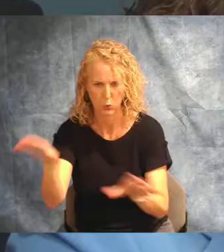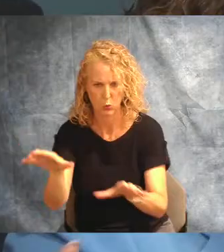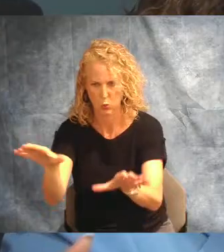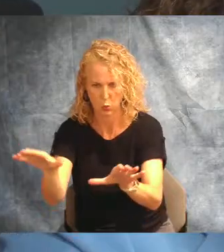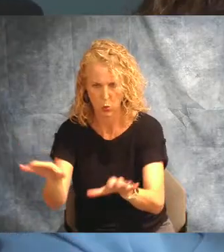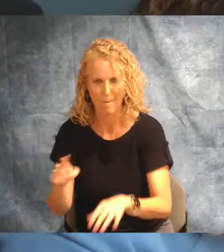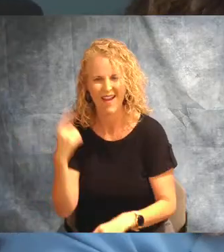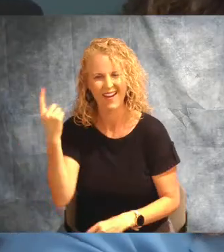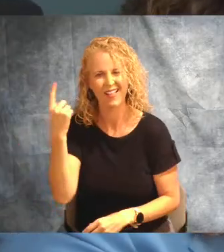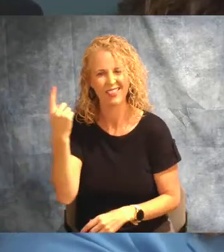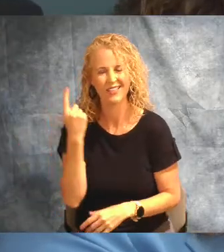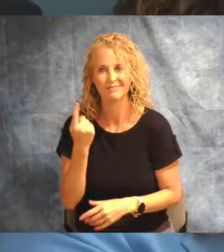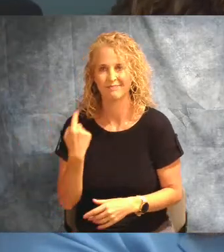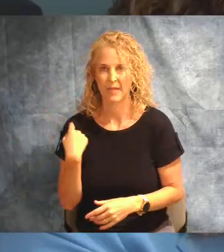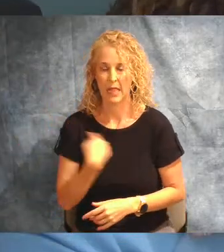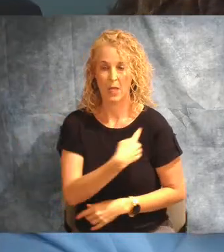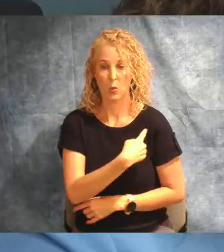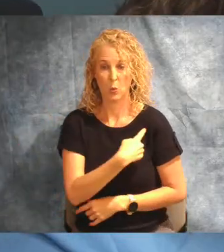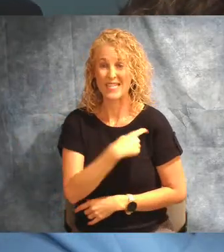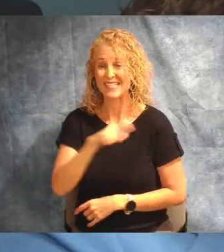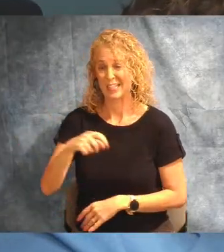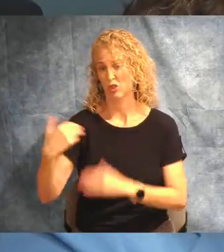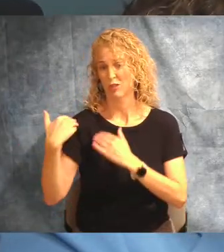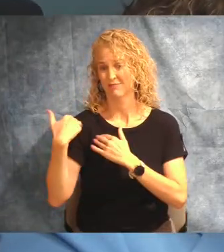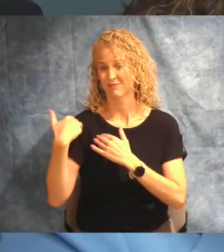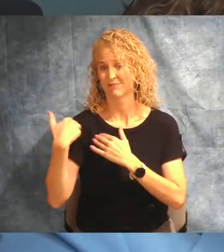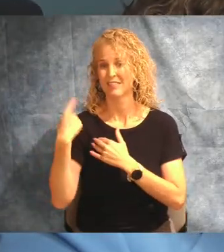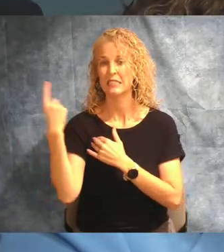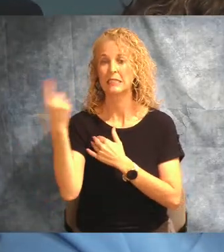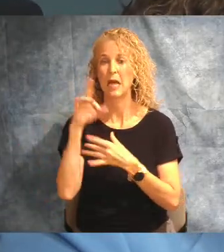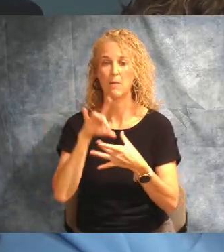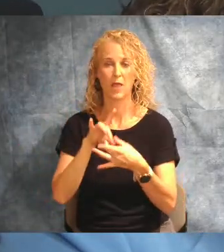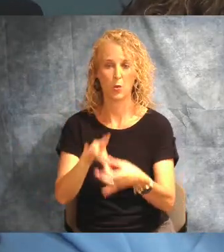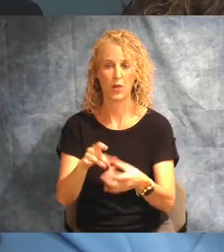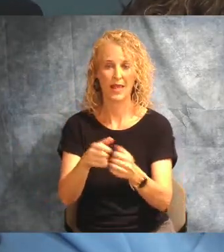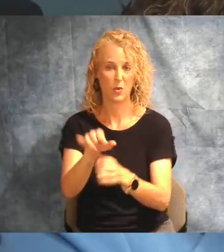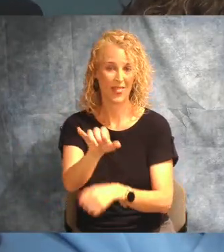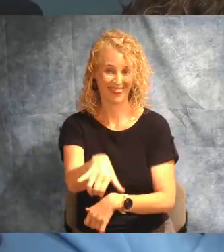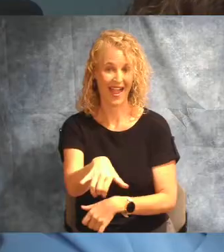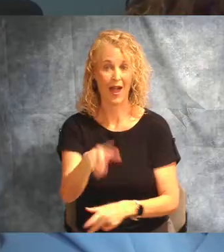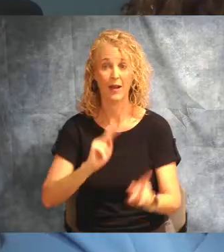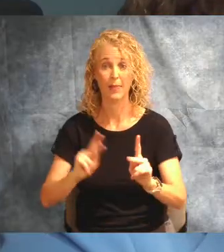have something that we can some technology plugged in that people could go to. Jeff and